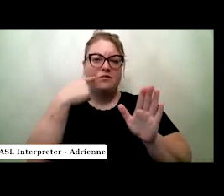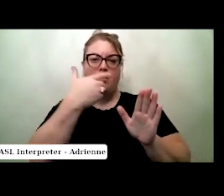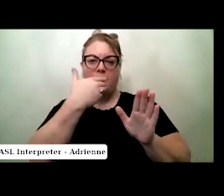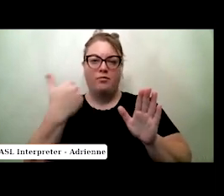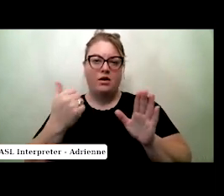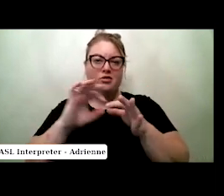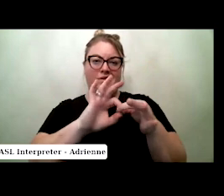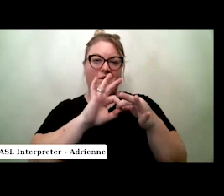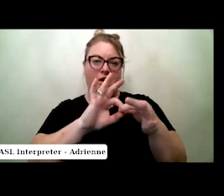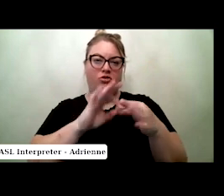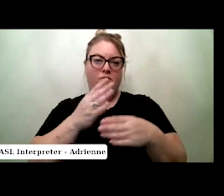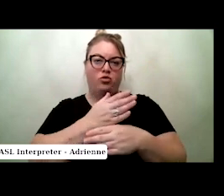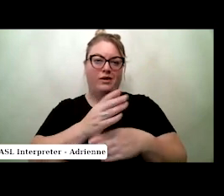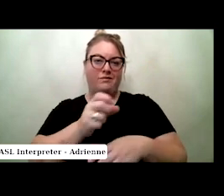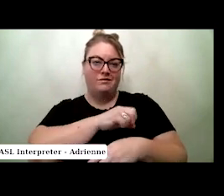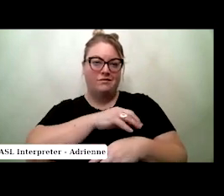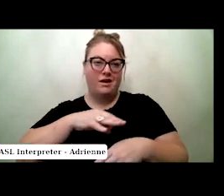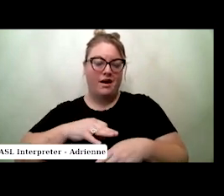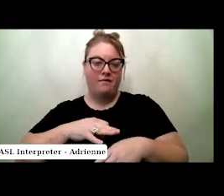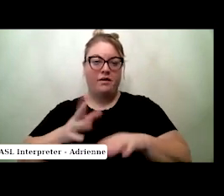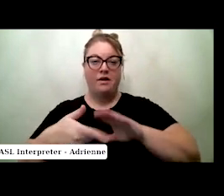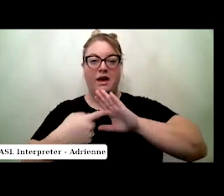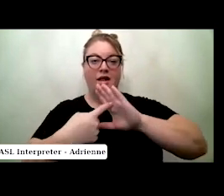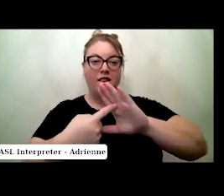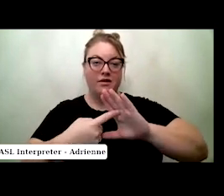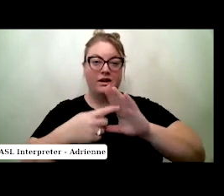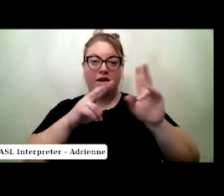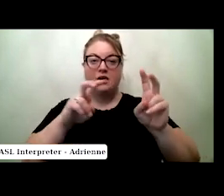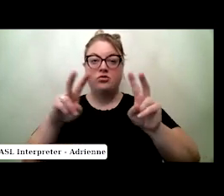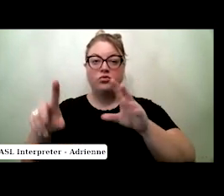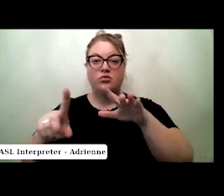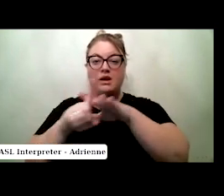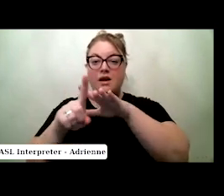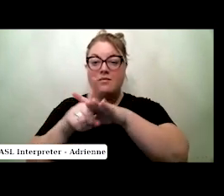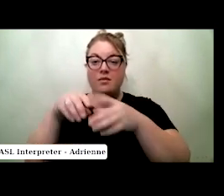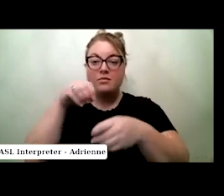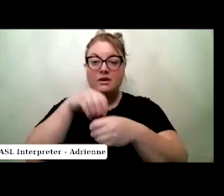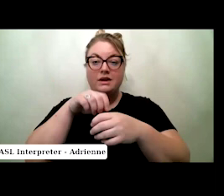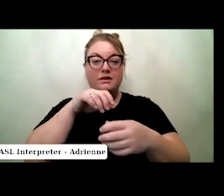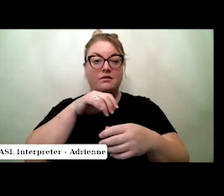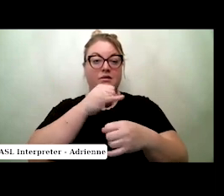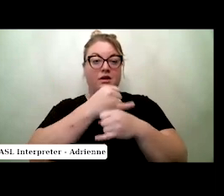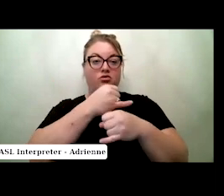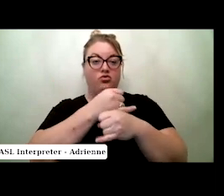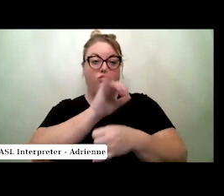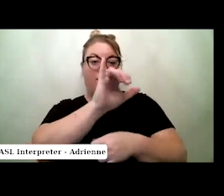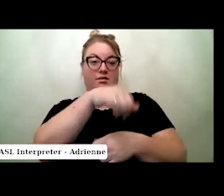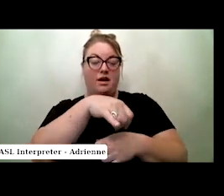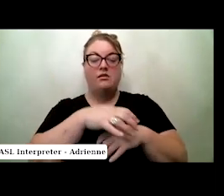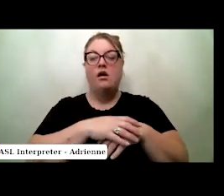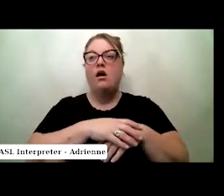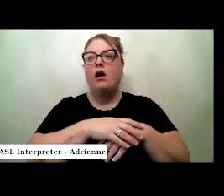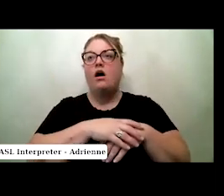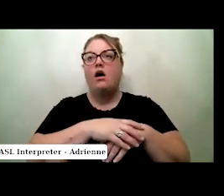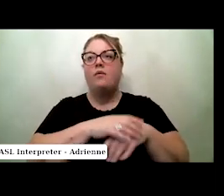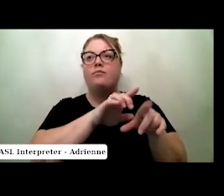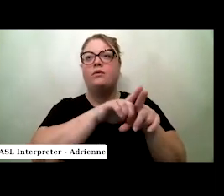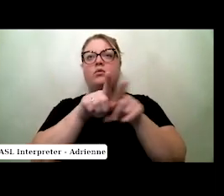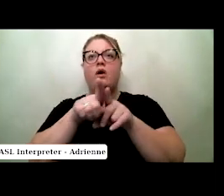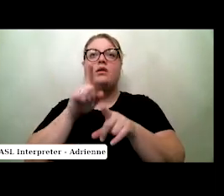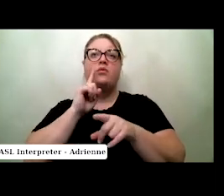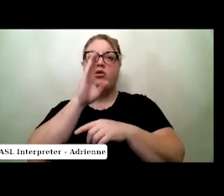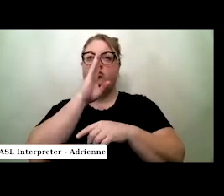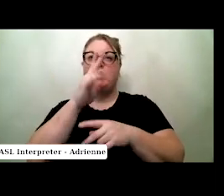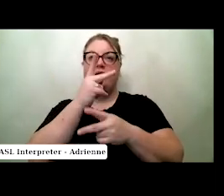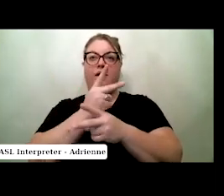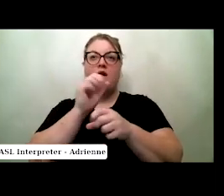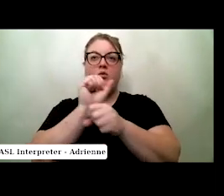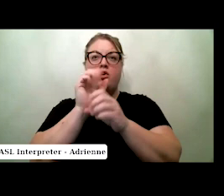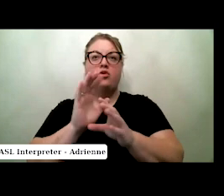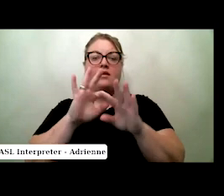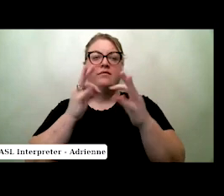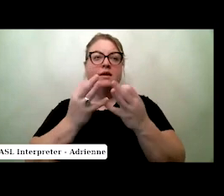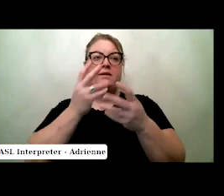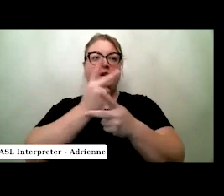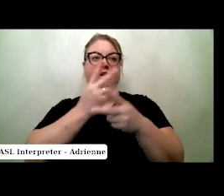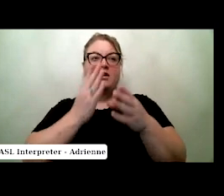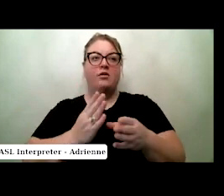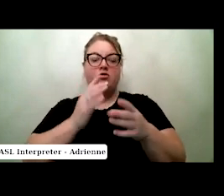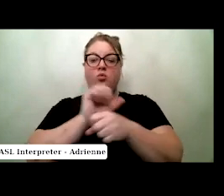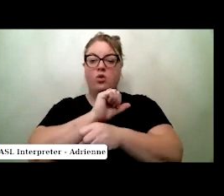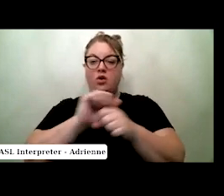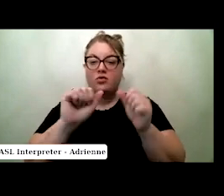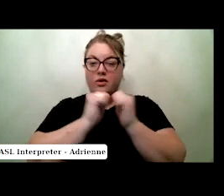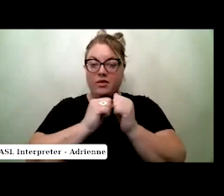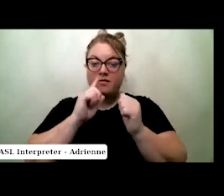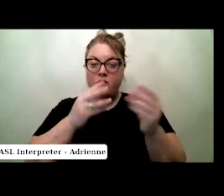Elevating issues that that come up within institutions like that, and for direct care workers and family caregivers to work together on solutions.